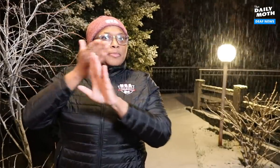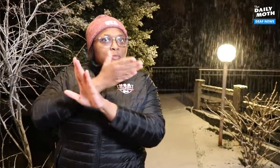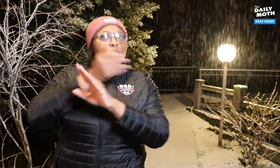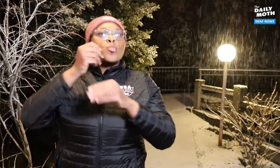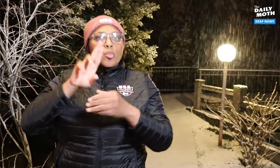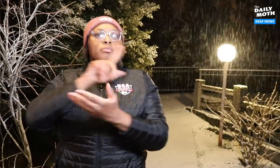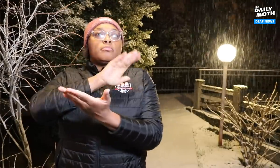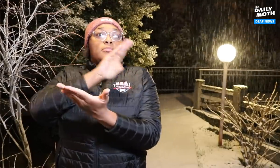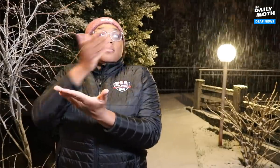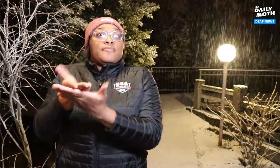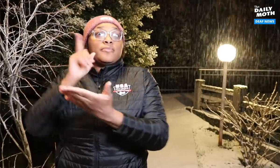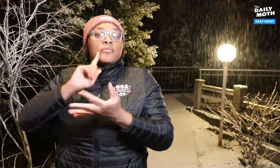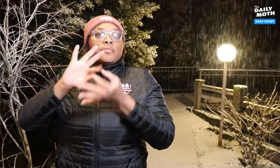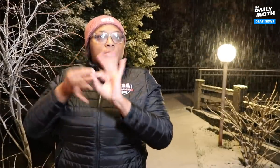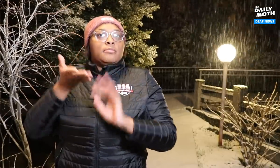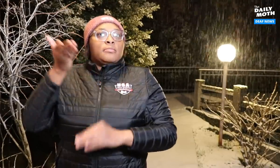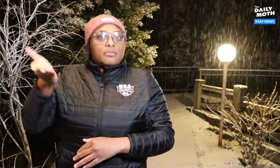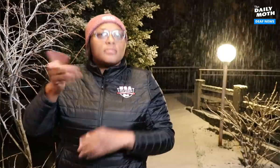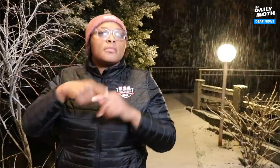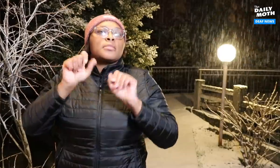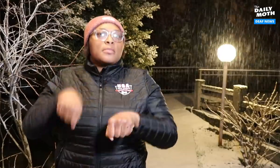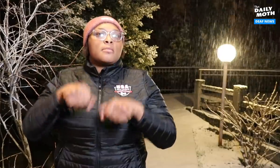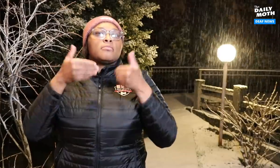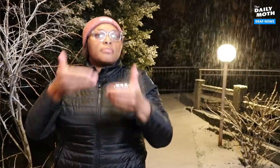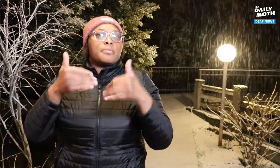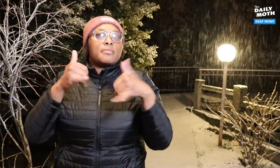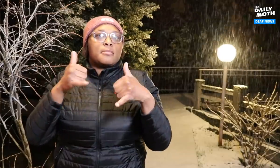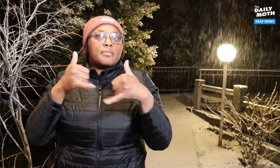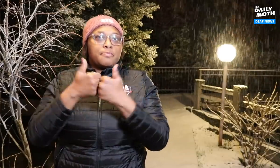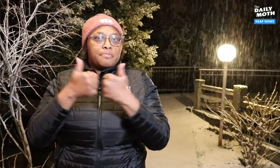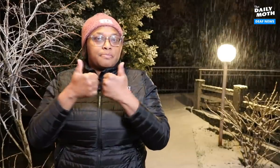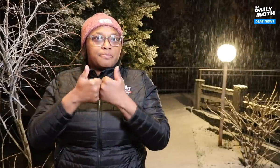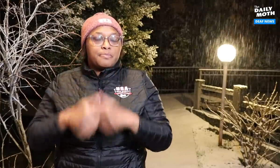or when they arrive for the Deaflympics, then they can compete.